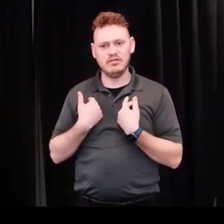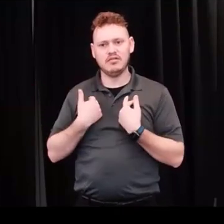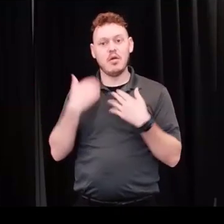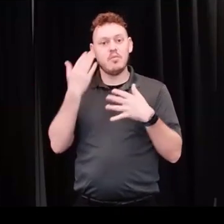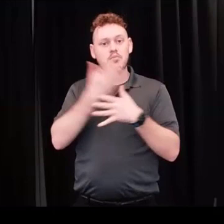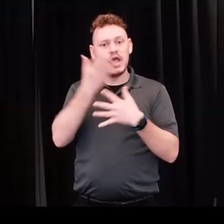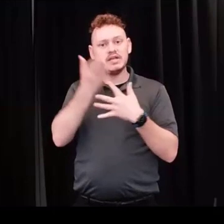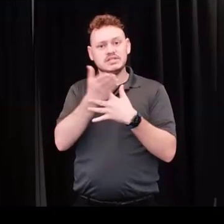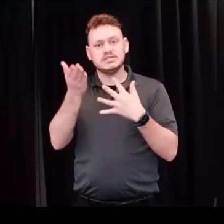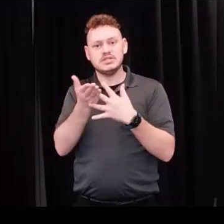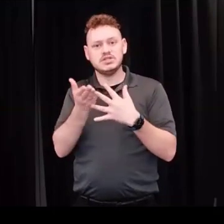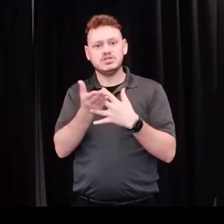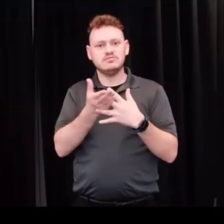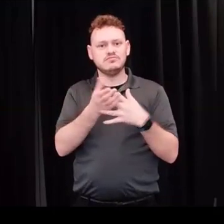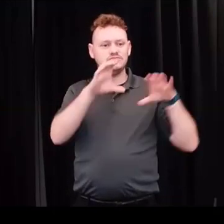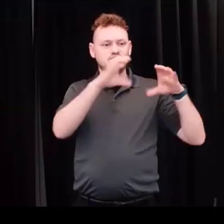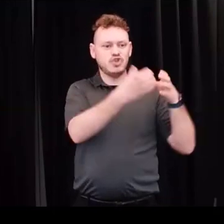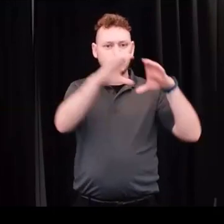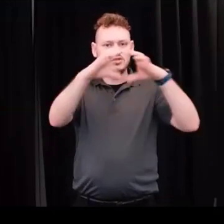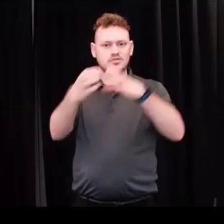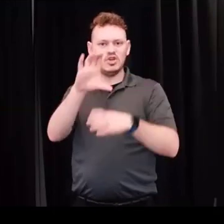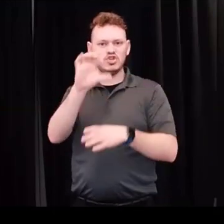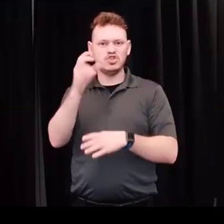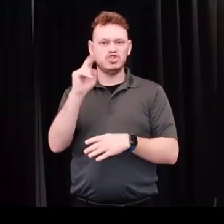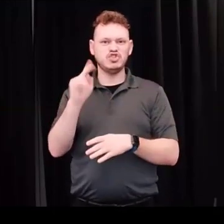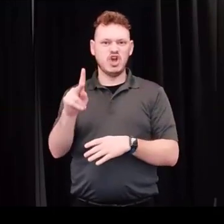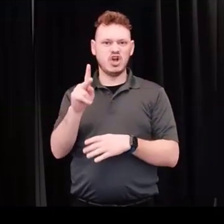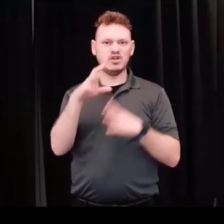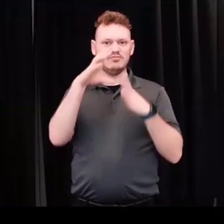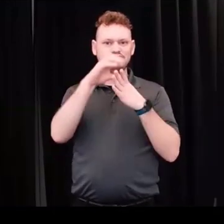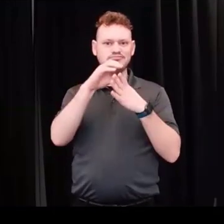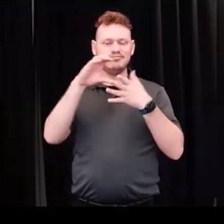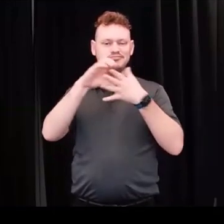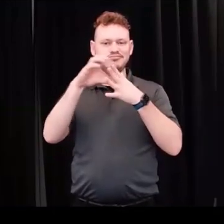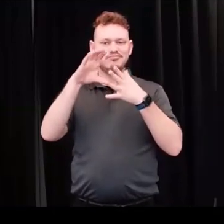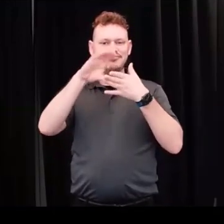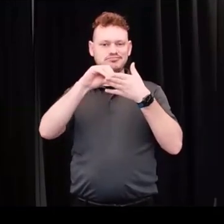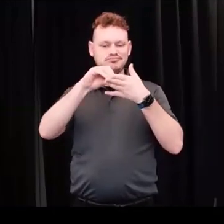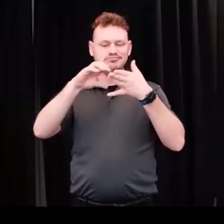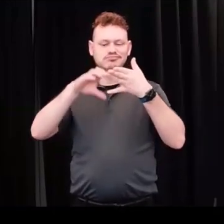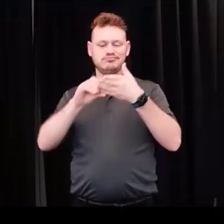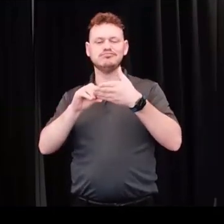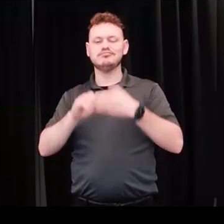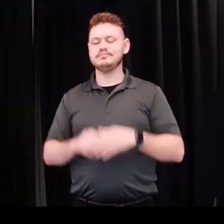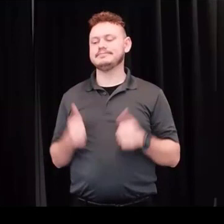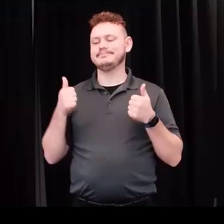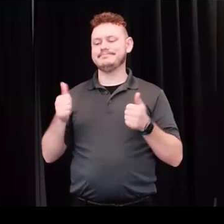you know, chunking things that are set like exams and that sort of thing. Excellent. Okay,